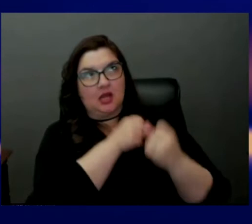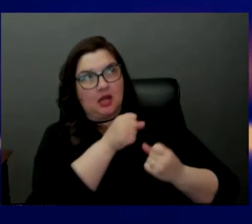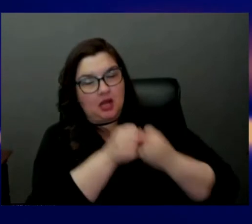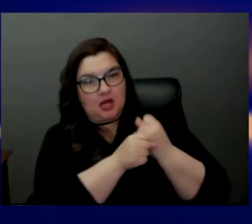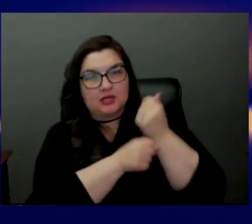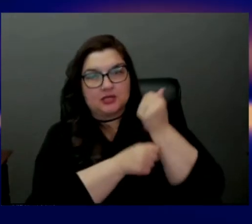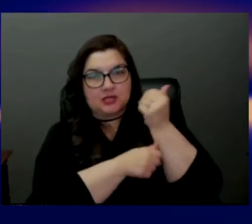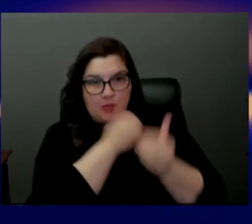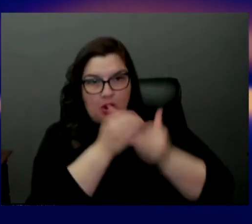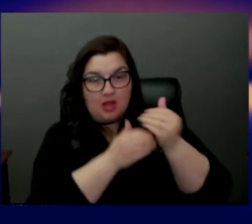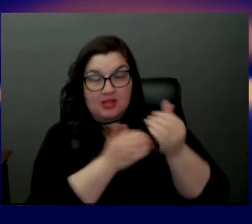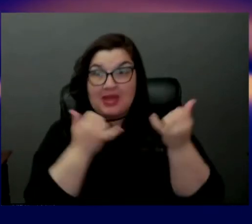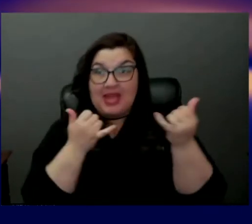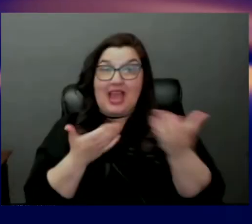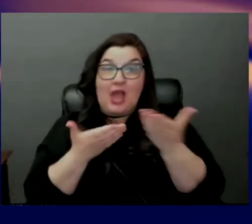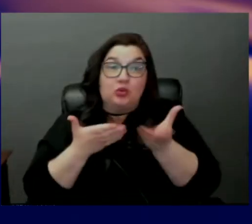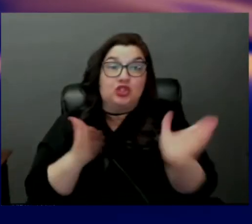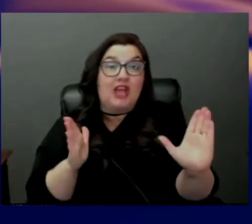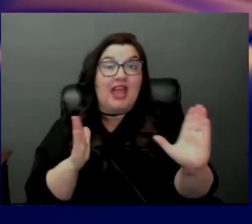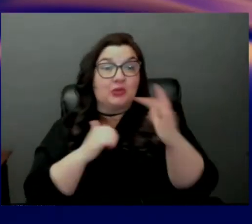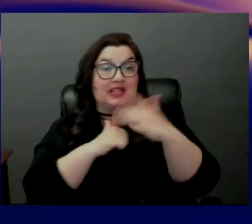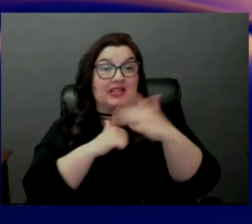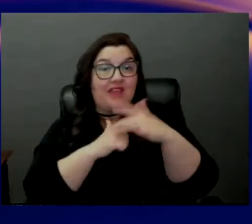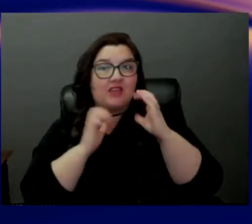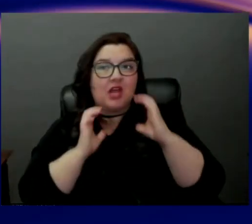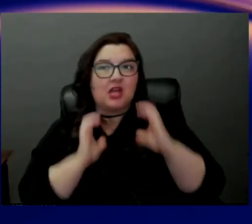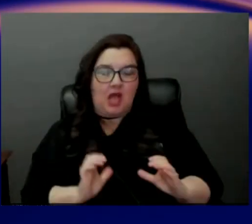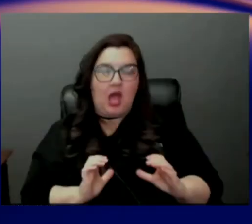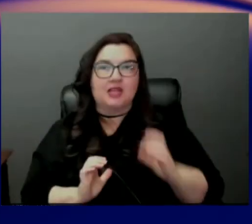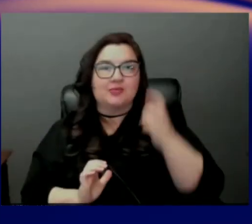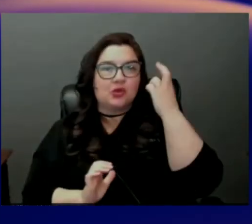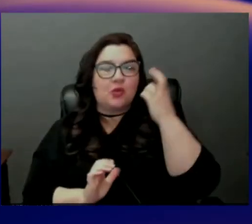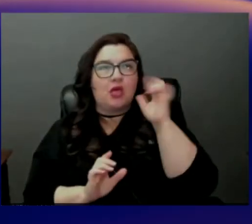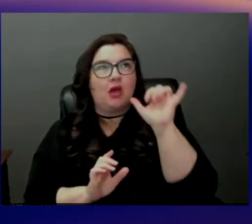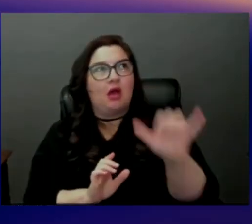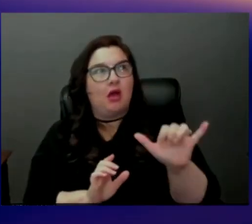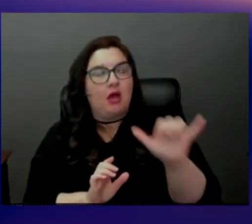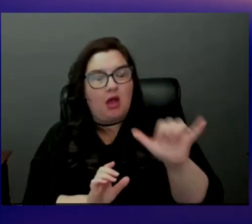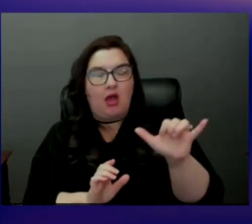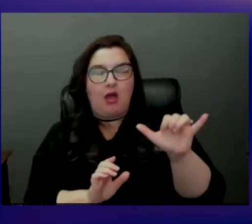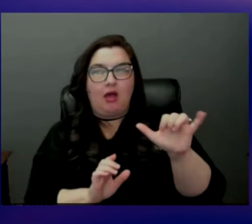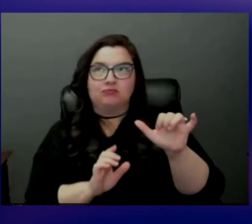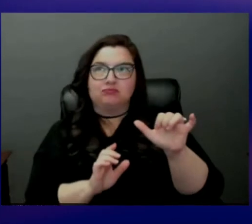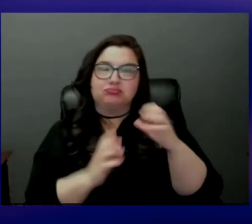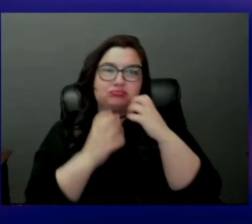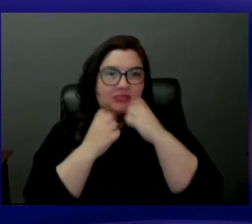it's customers are realizing how valuable it can be to have very dedicated A6 for video trans coding.